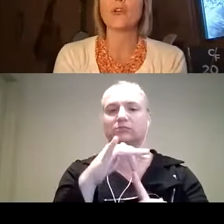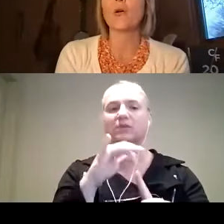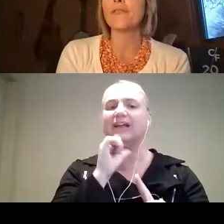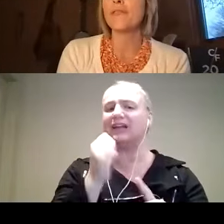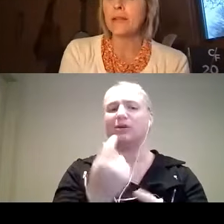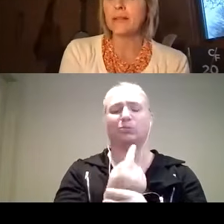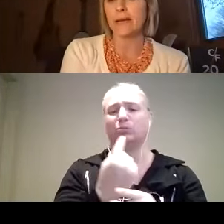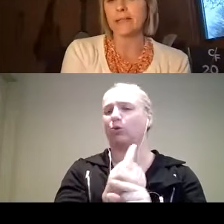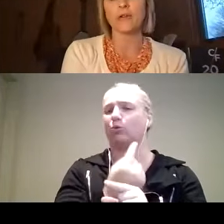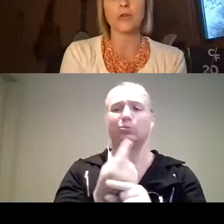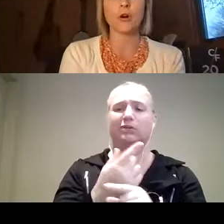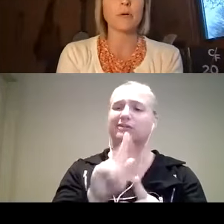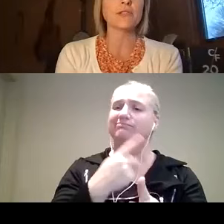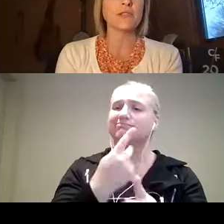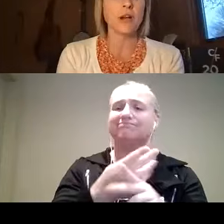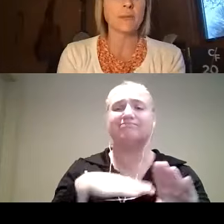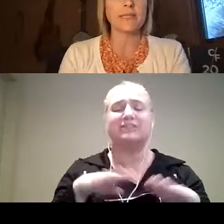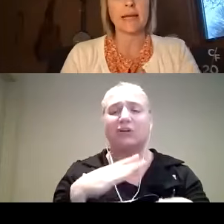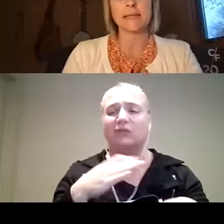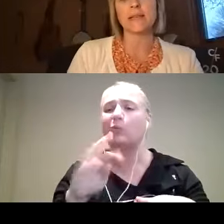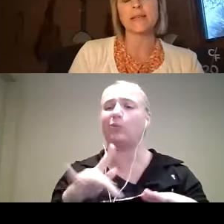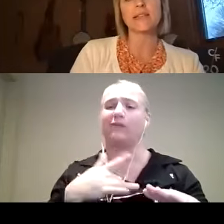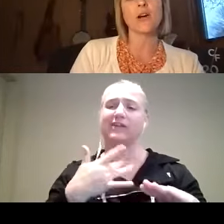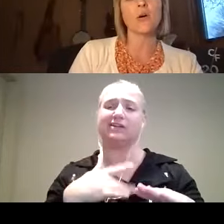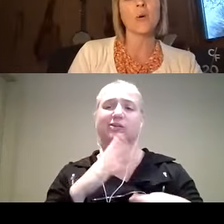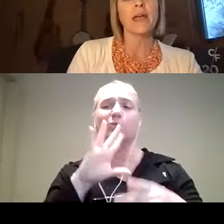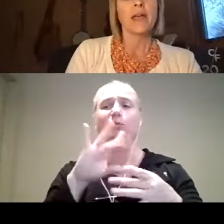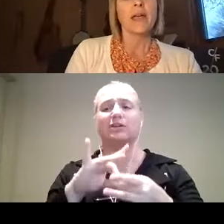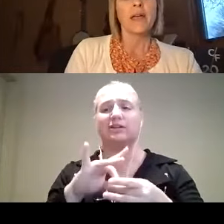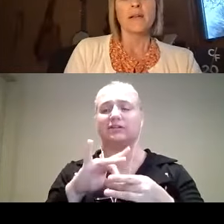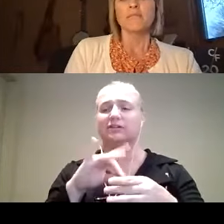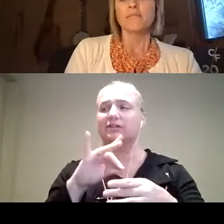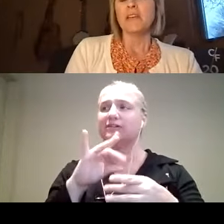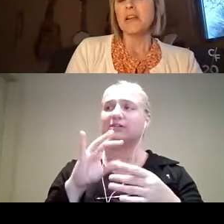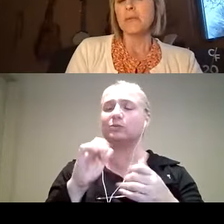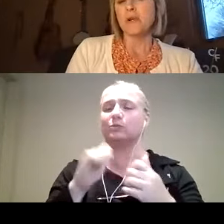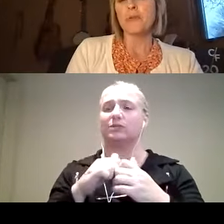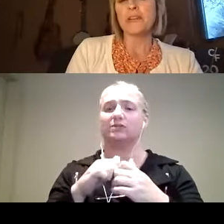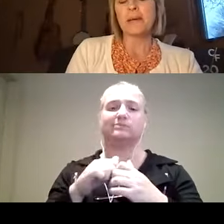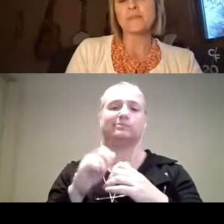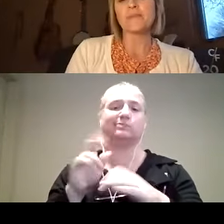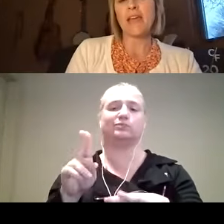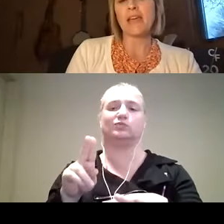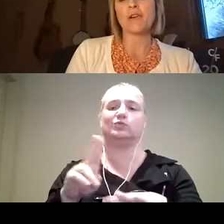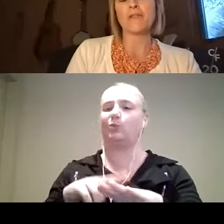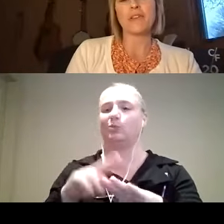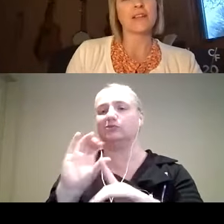or feelings under normal circumstances. So, inappropriate types of behavior or feelings.